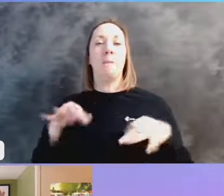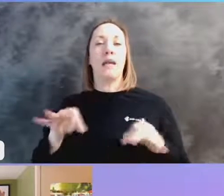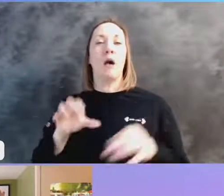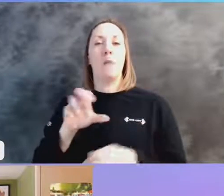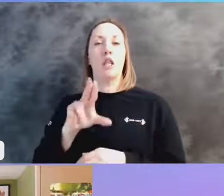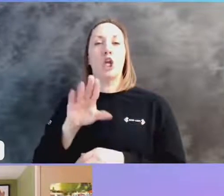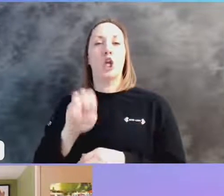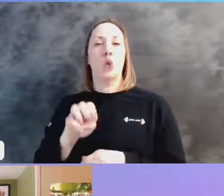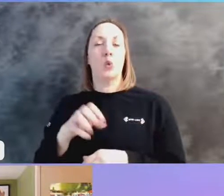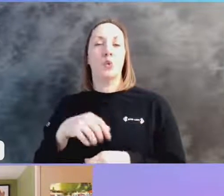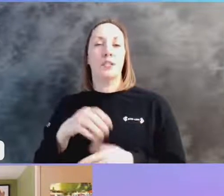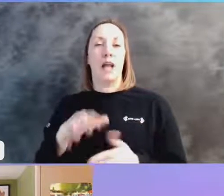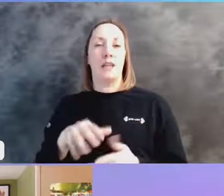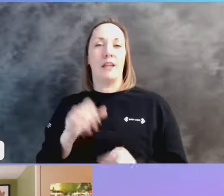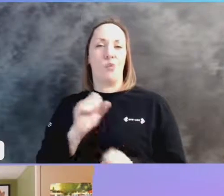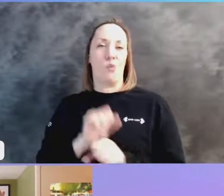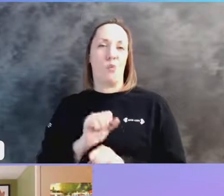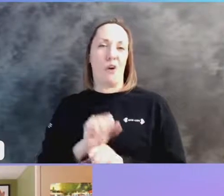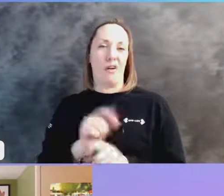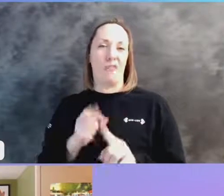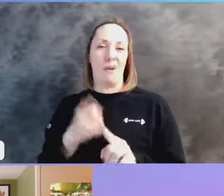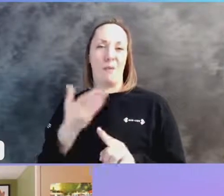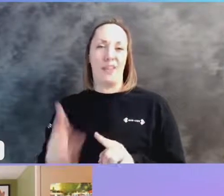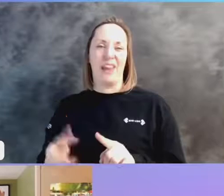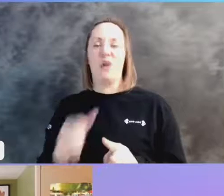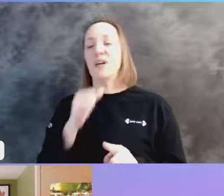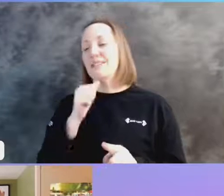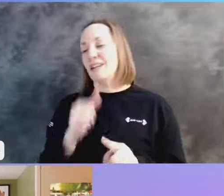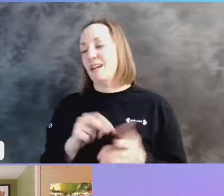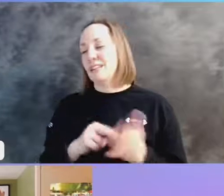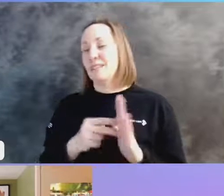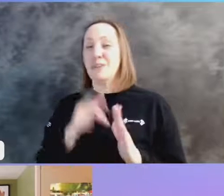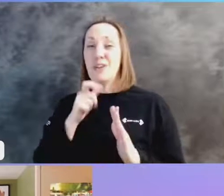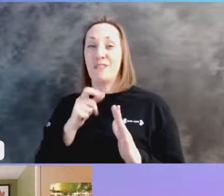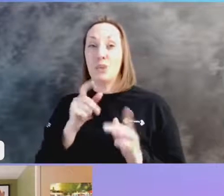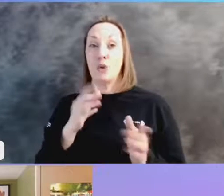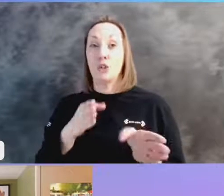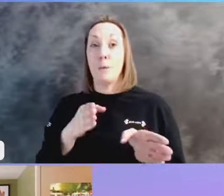tell if they are engaged or not you have to learn to pick up on the cues that are there